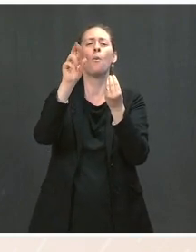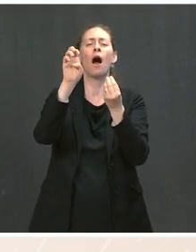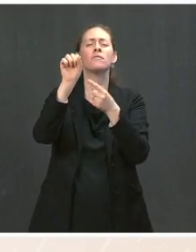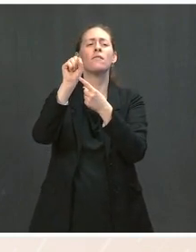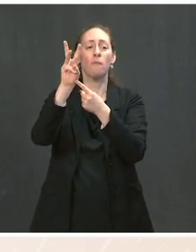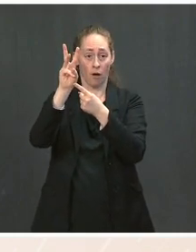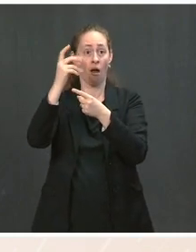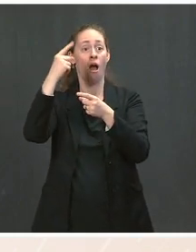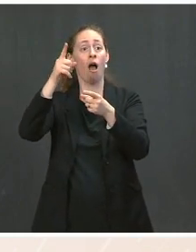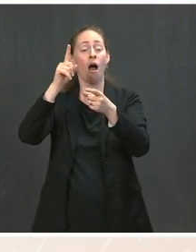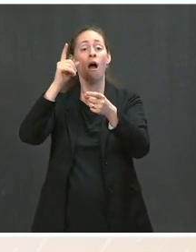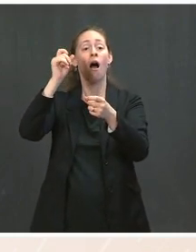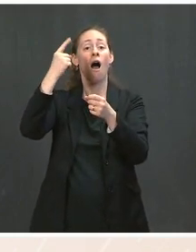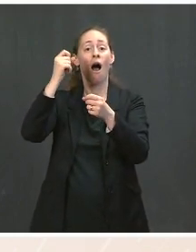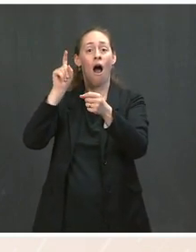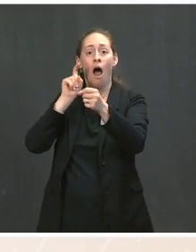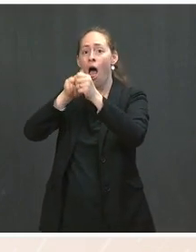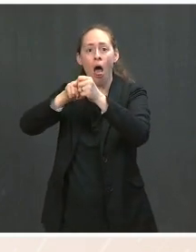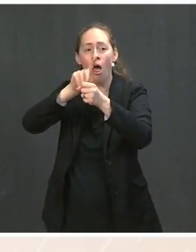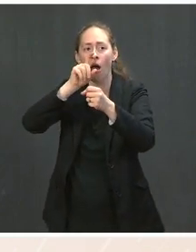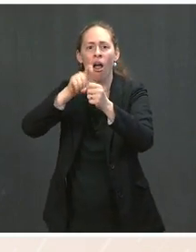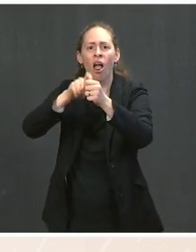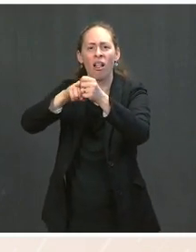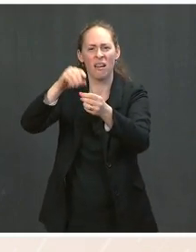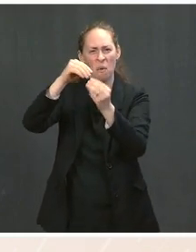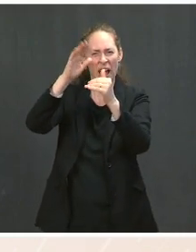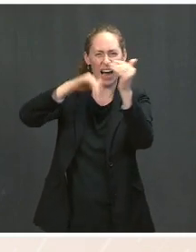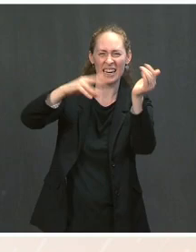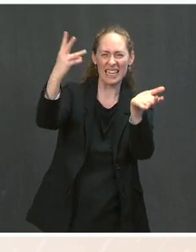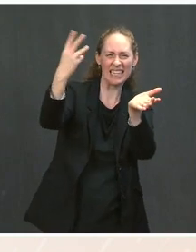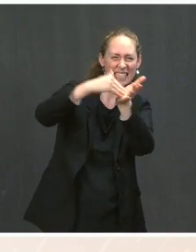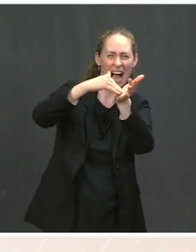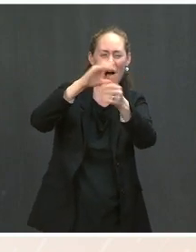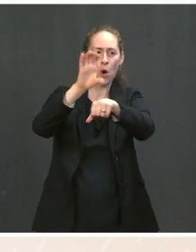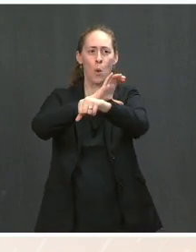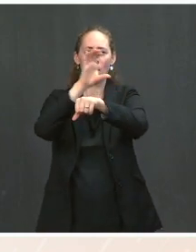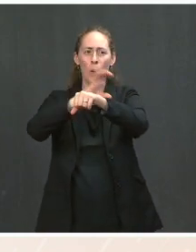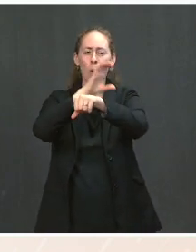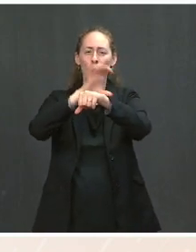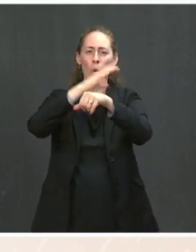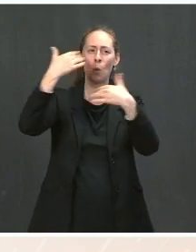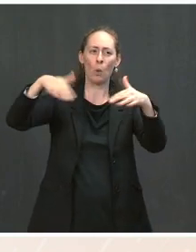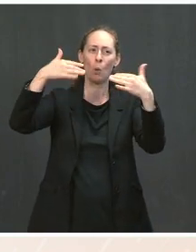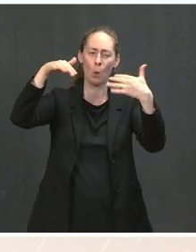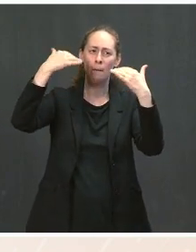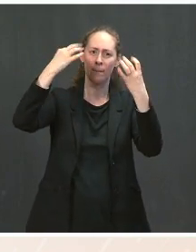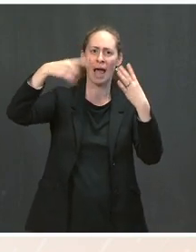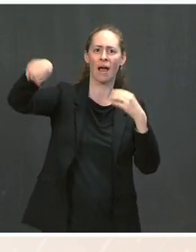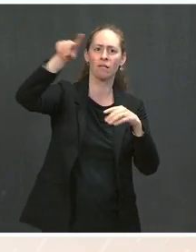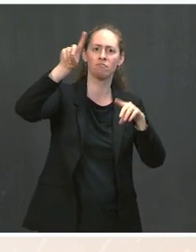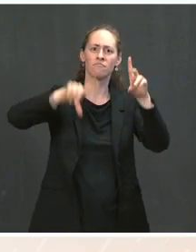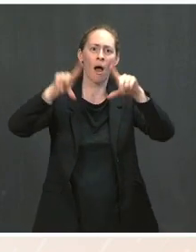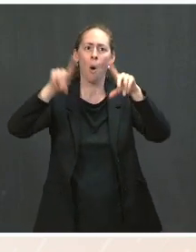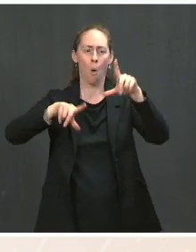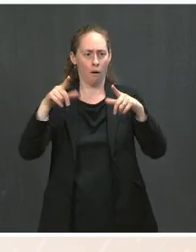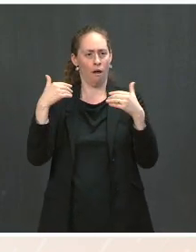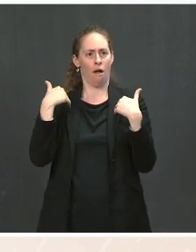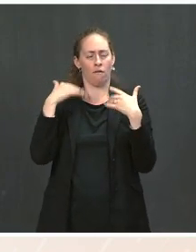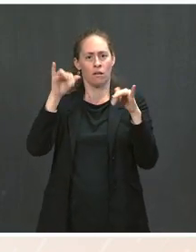The scope and the scale of that is obviously a significant and national security and public safety concern, particularly given Russia's history